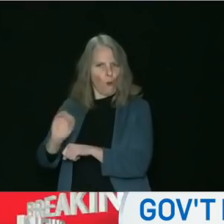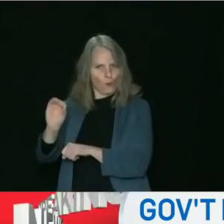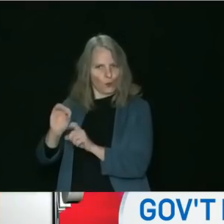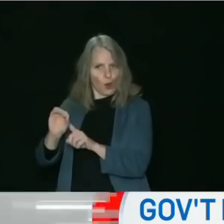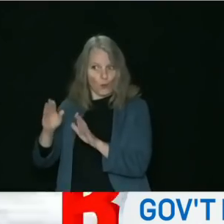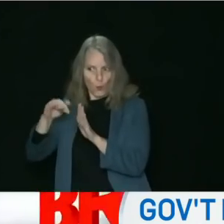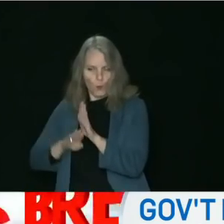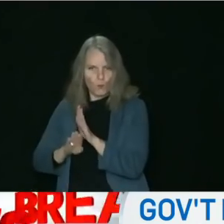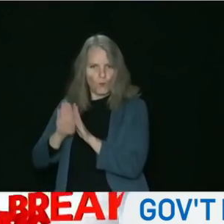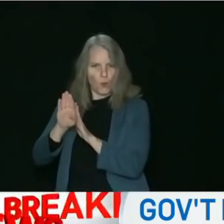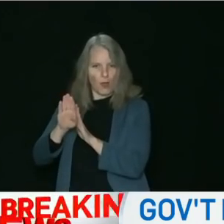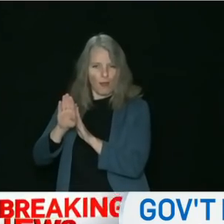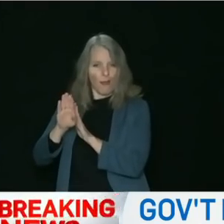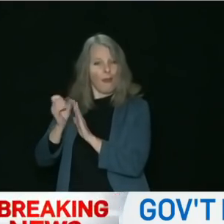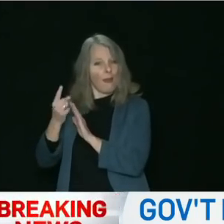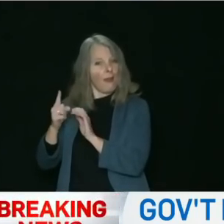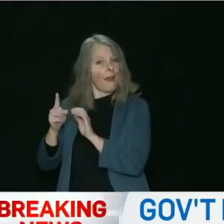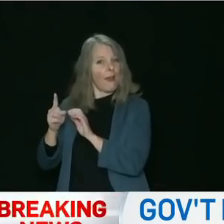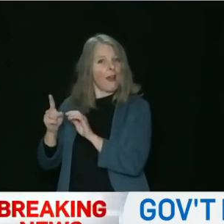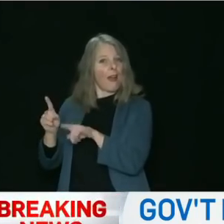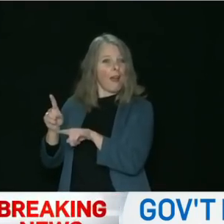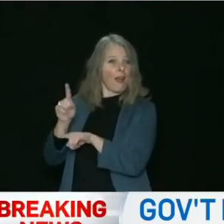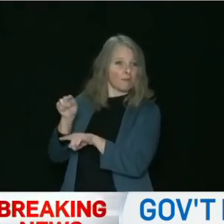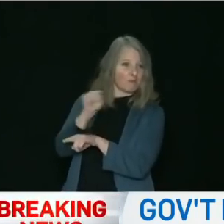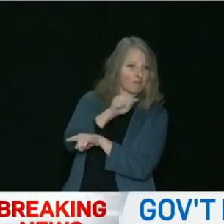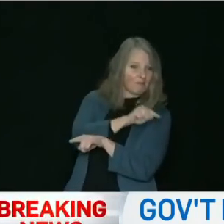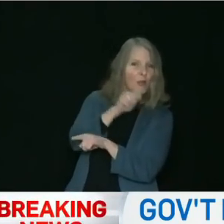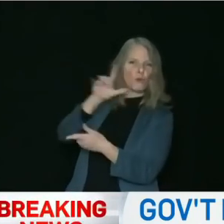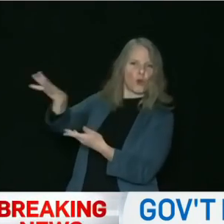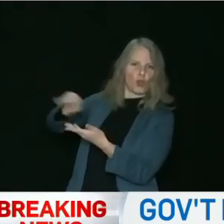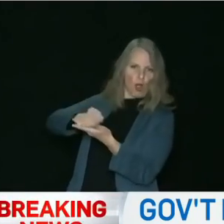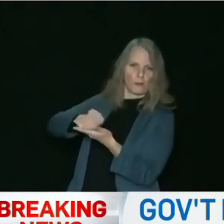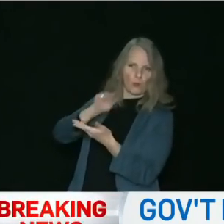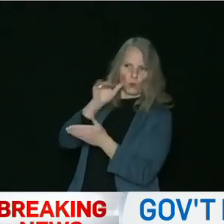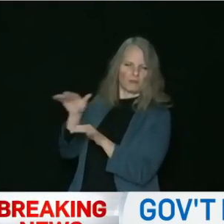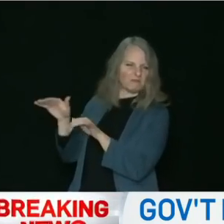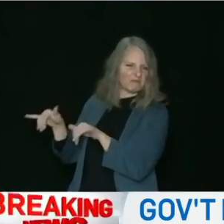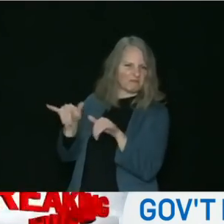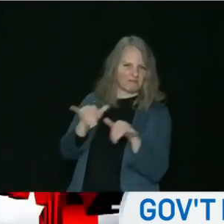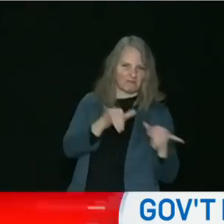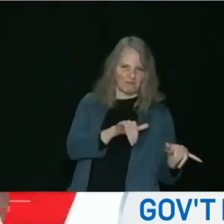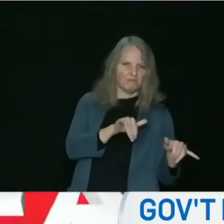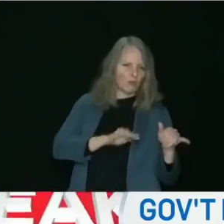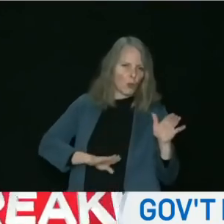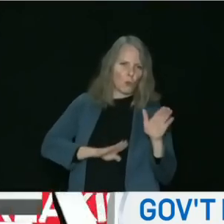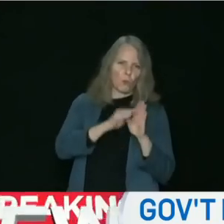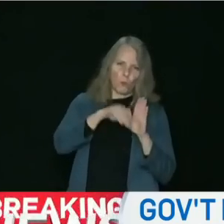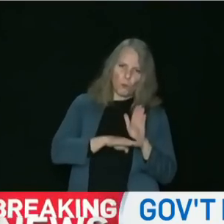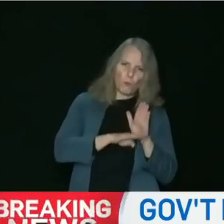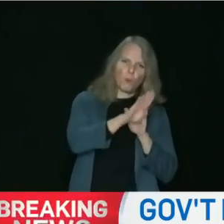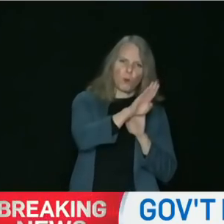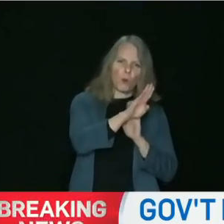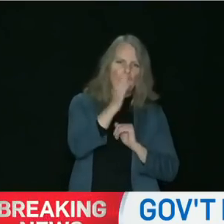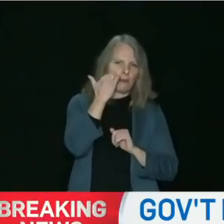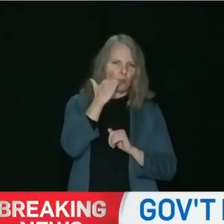IN ONTARIO AND QUÉBEC, WHICH HAVE BEEN THE FIRST TO SEE THE